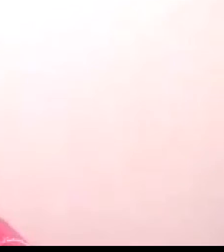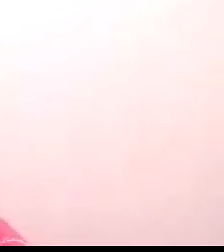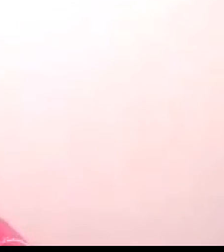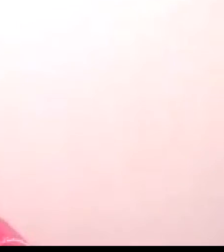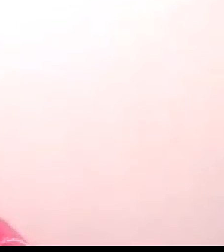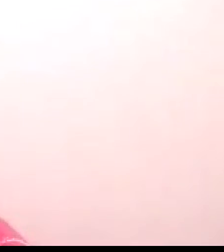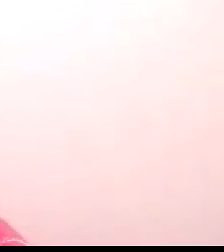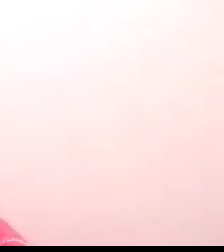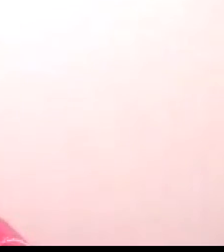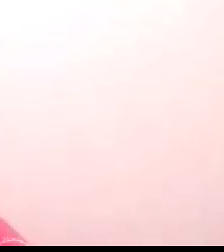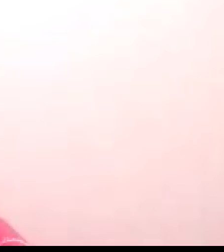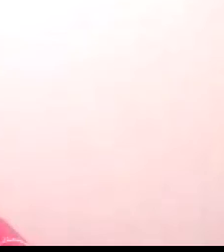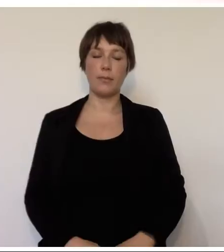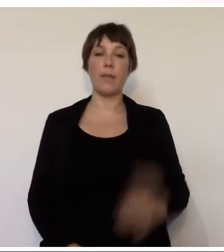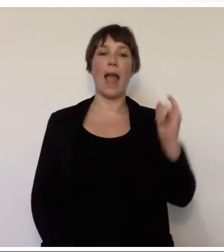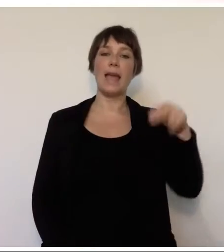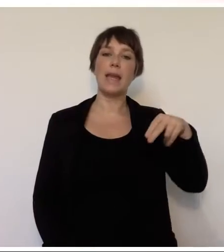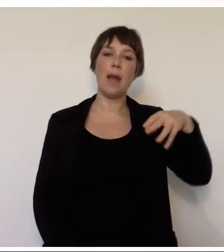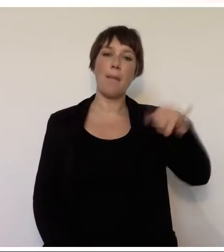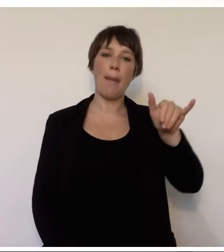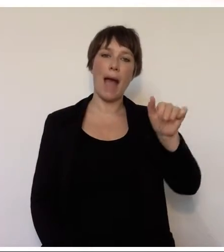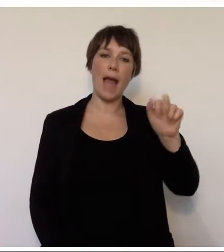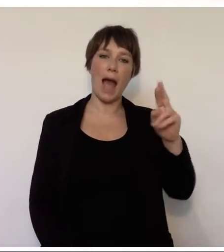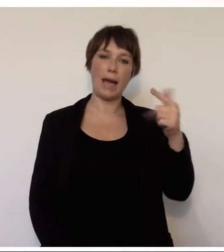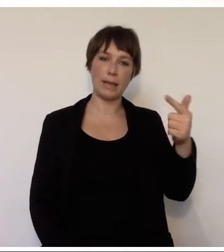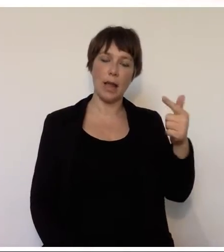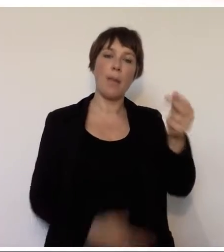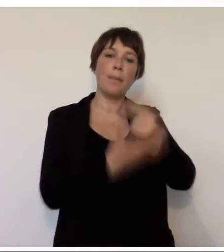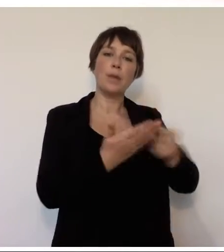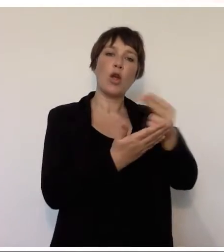In my art is a project supported by the european commission